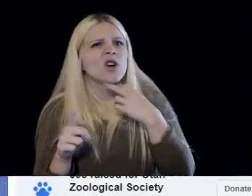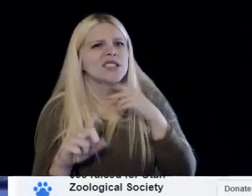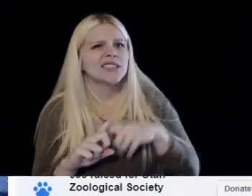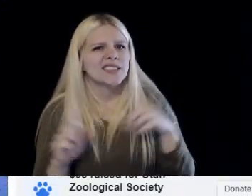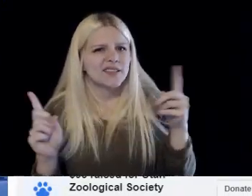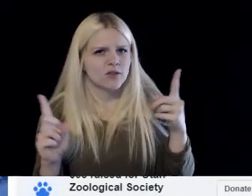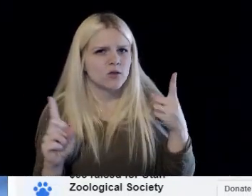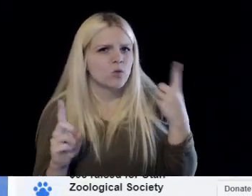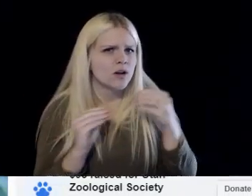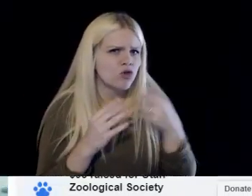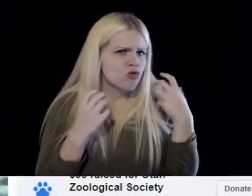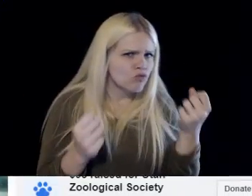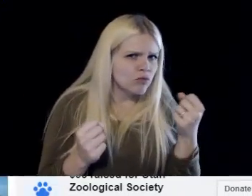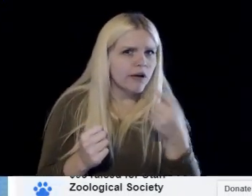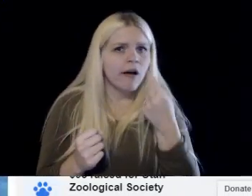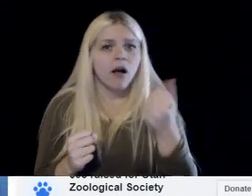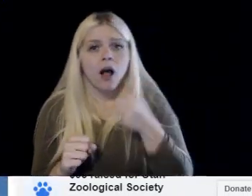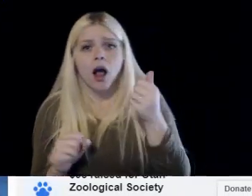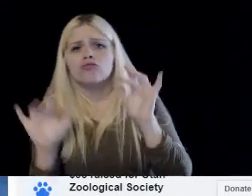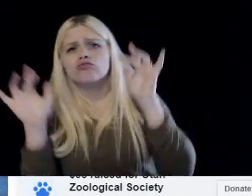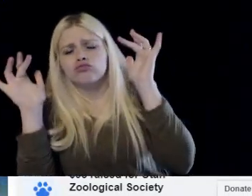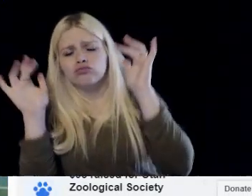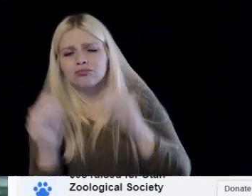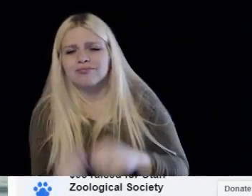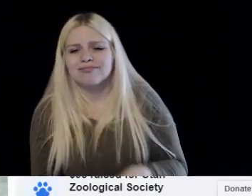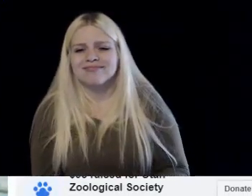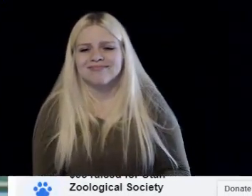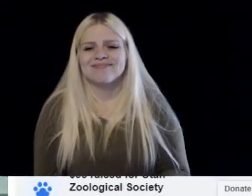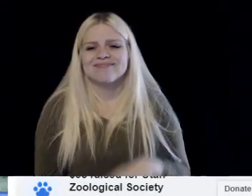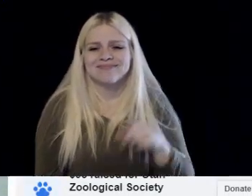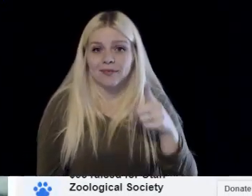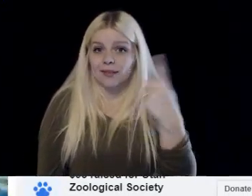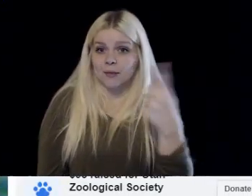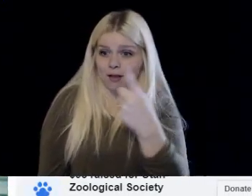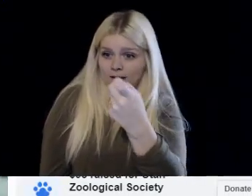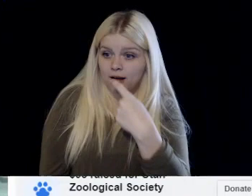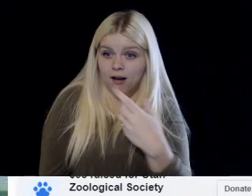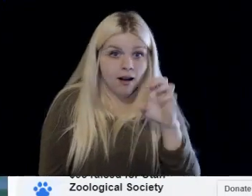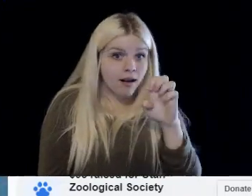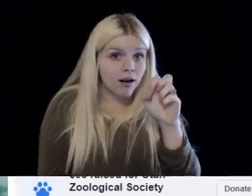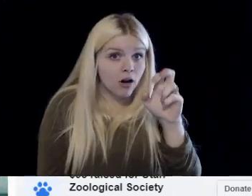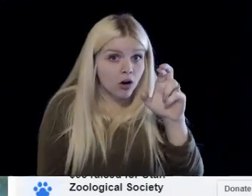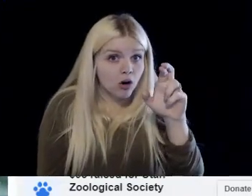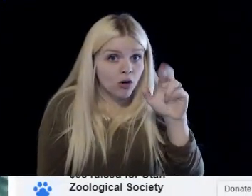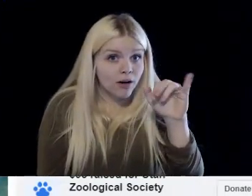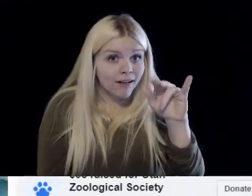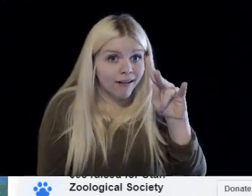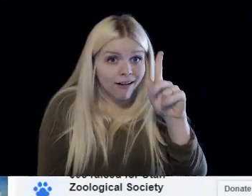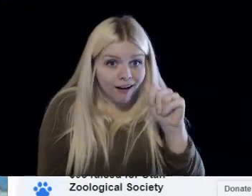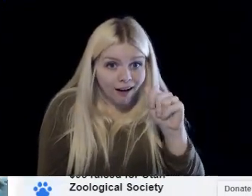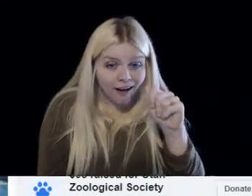Erica: That's amazing to me. Dee-Dee's totally putting me on the spot. She said, "Maybe Erica can do it." She's